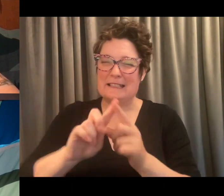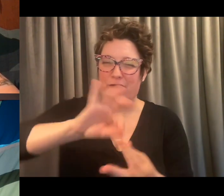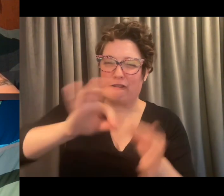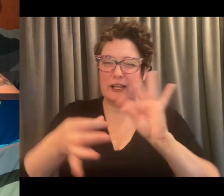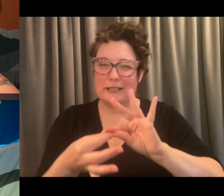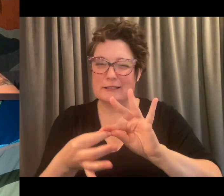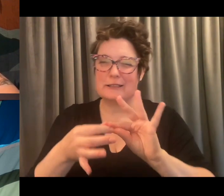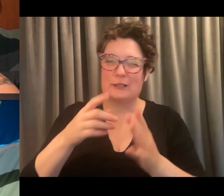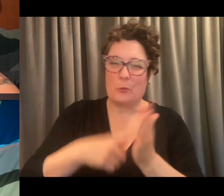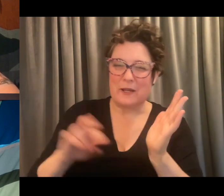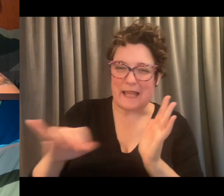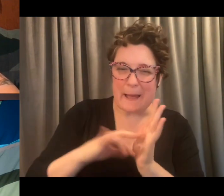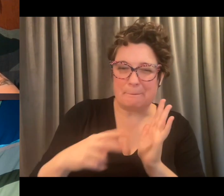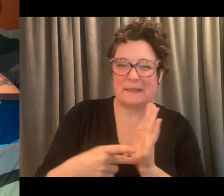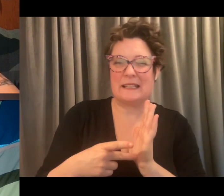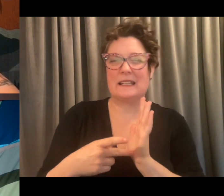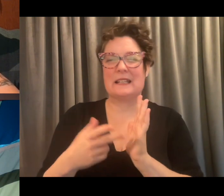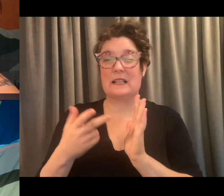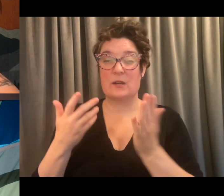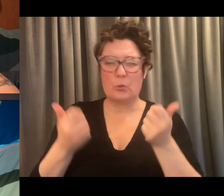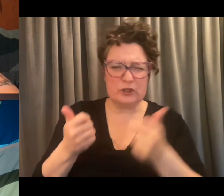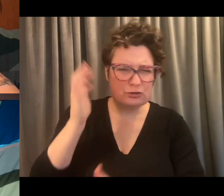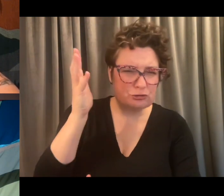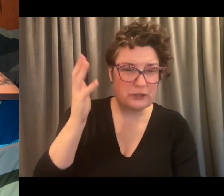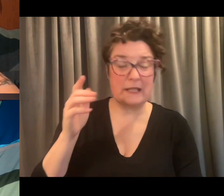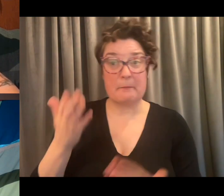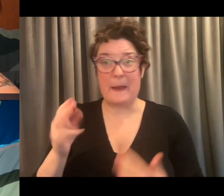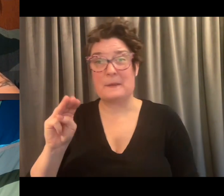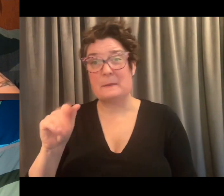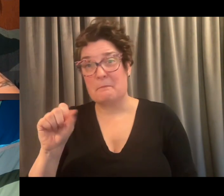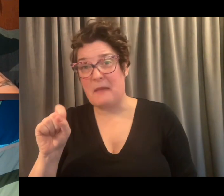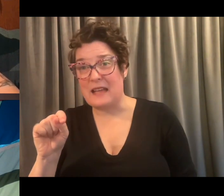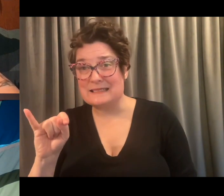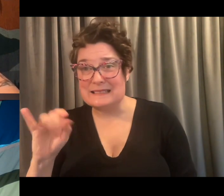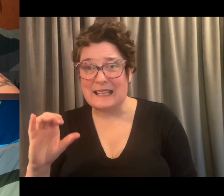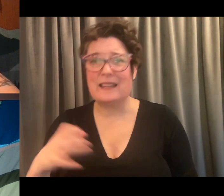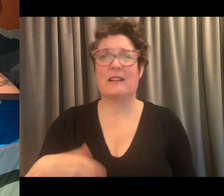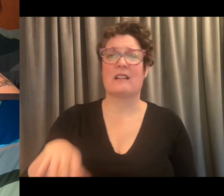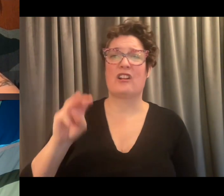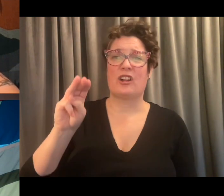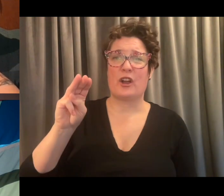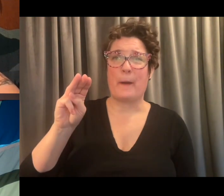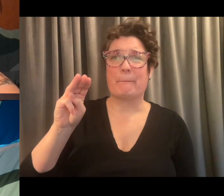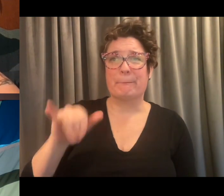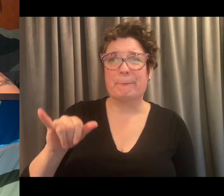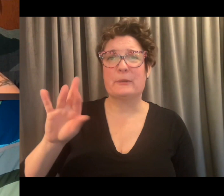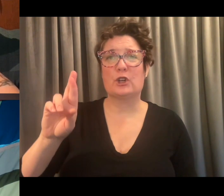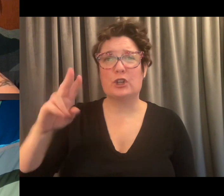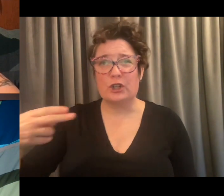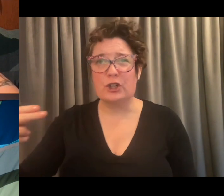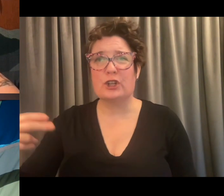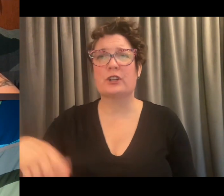It could be mastic or um, myrrh or a kind of evergreen tree, but there is a balsam